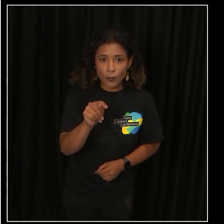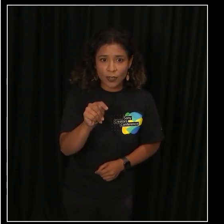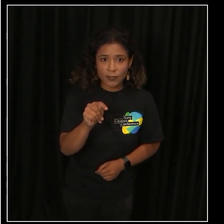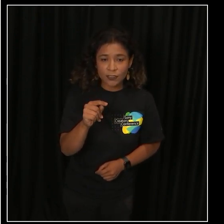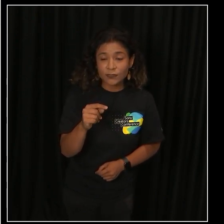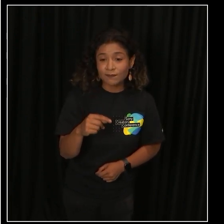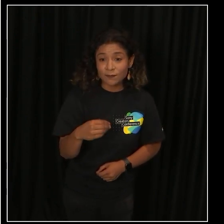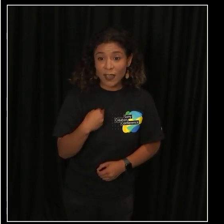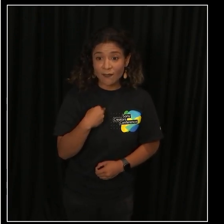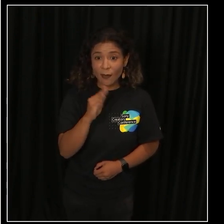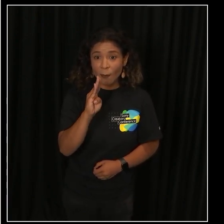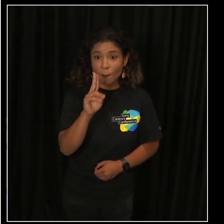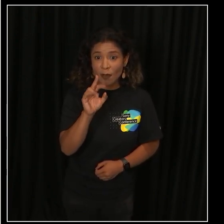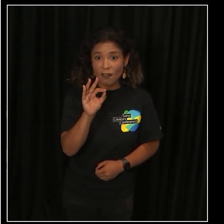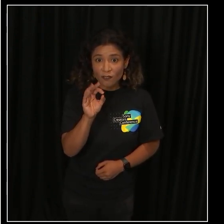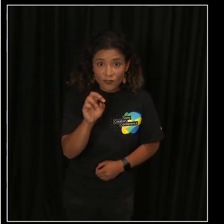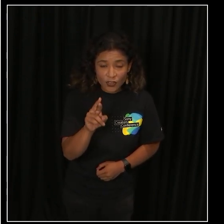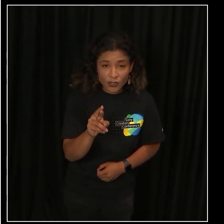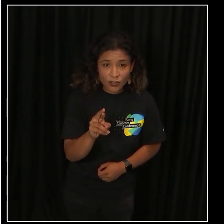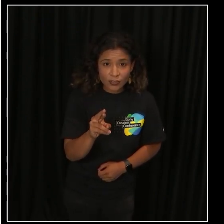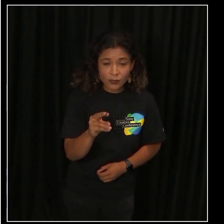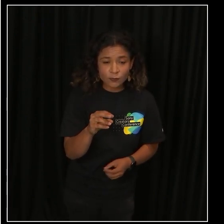Normal, roughness, and the specular coefficients.